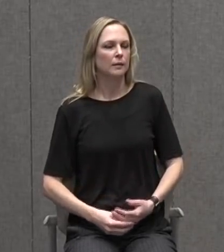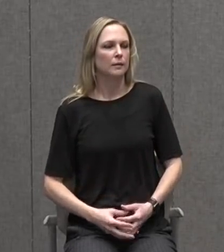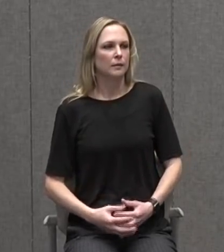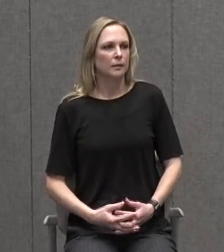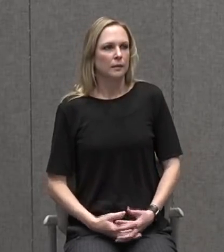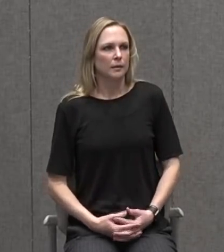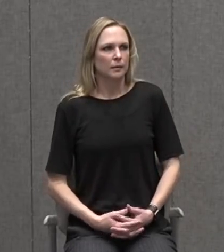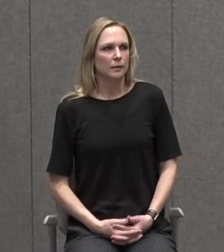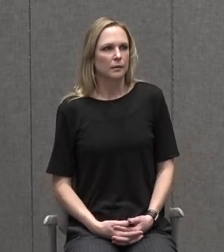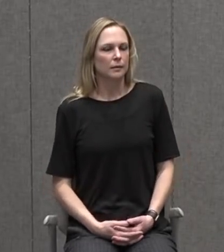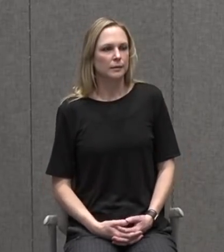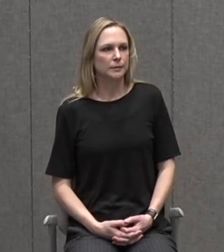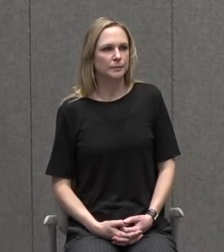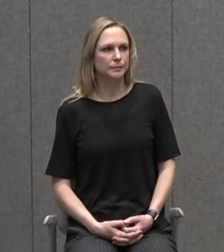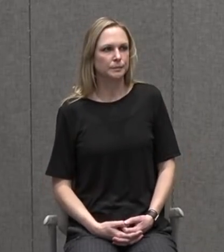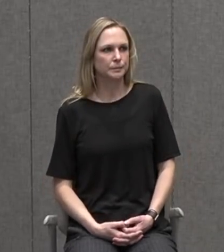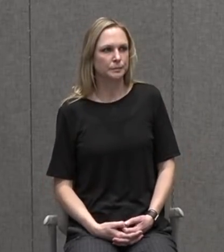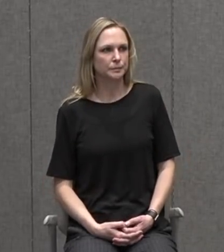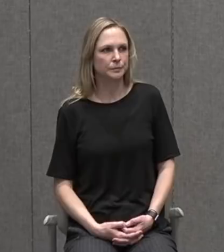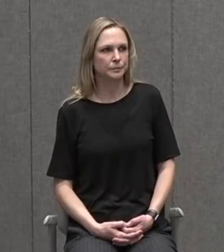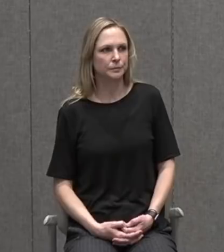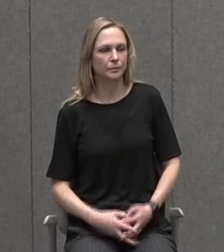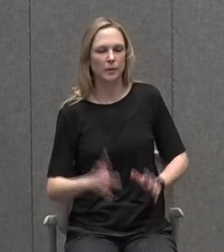I'm gonna give you an expression,